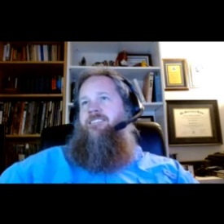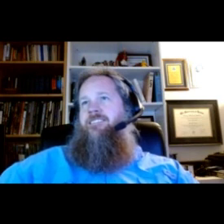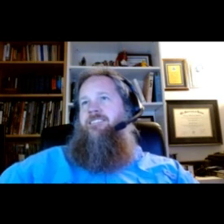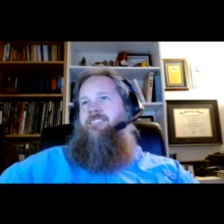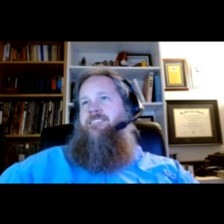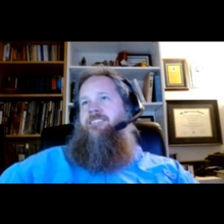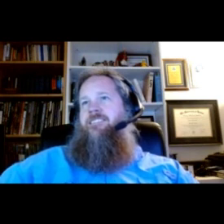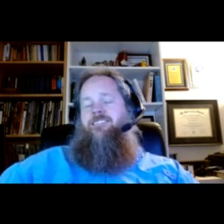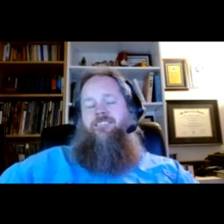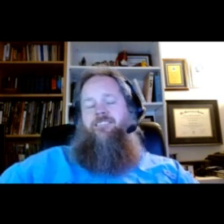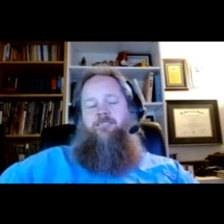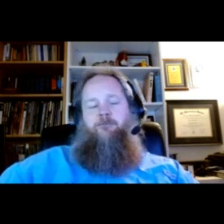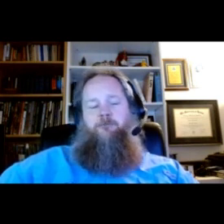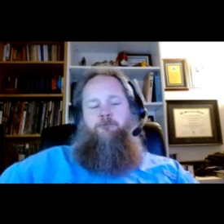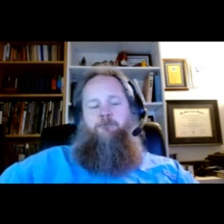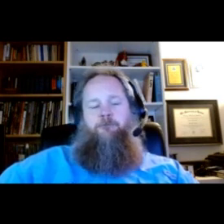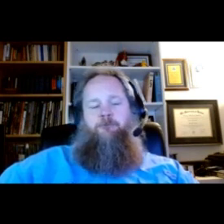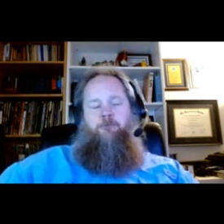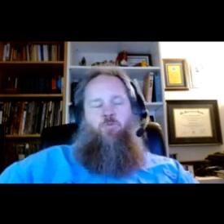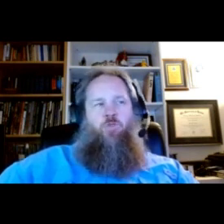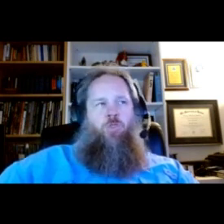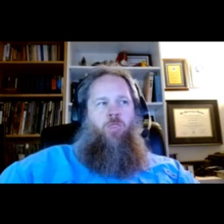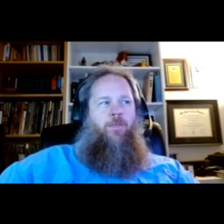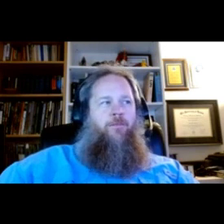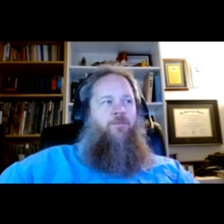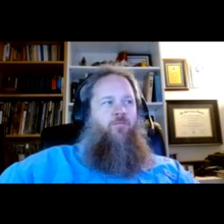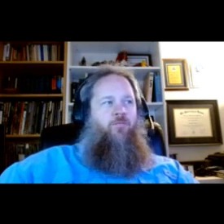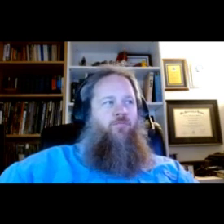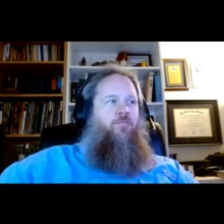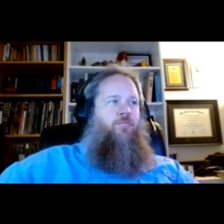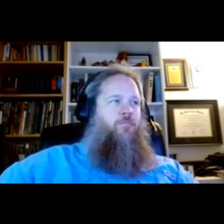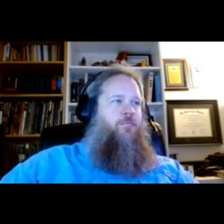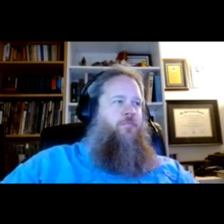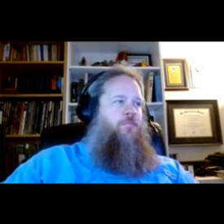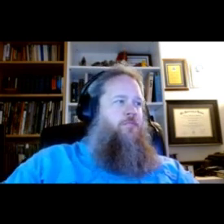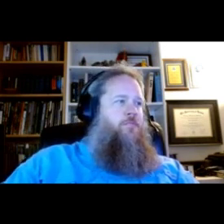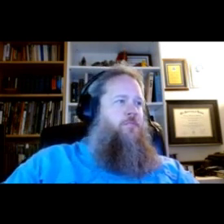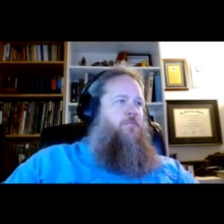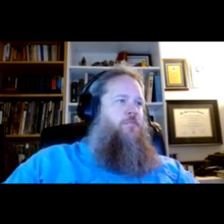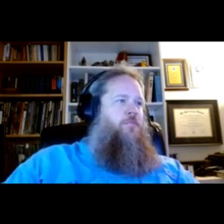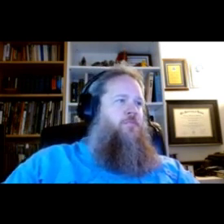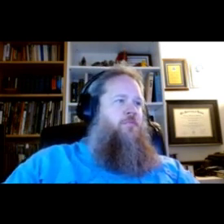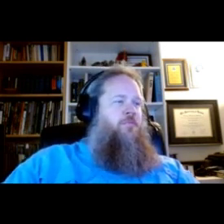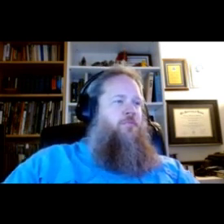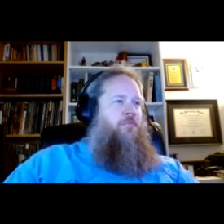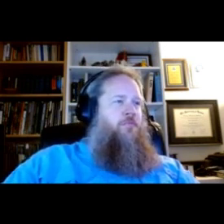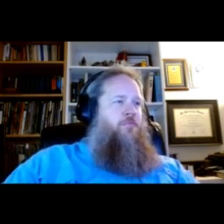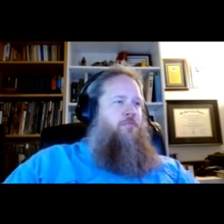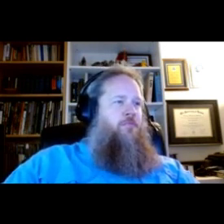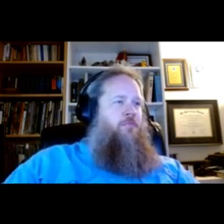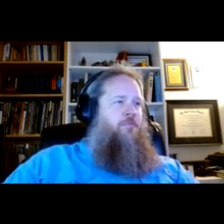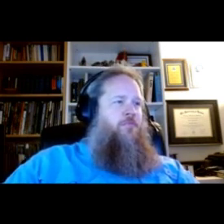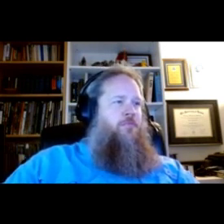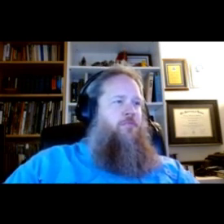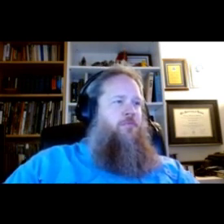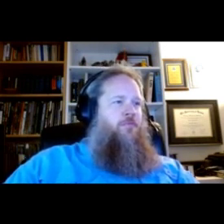climate hazards. So if the if the renewable energy is focused